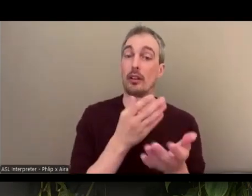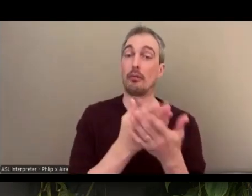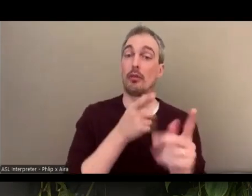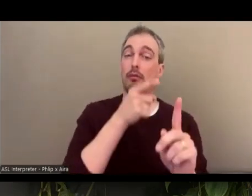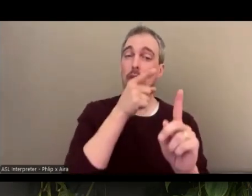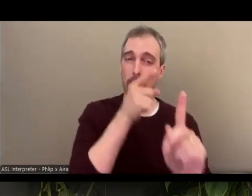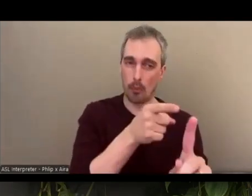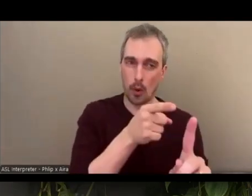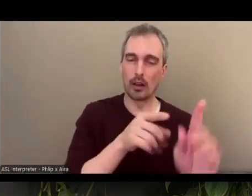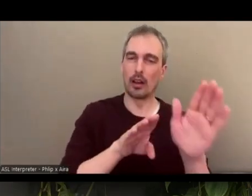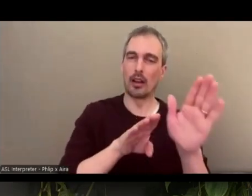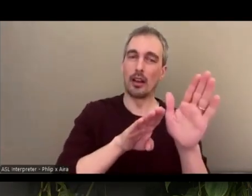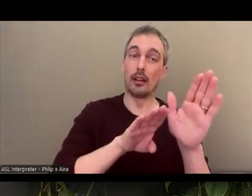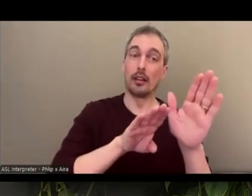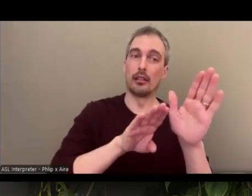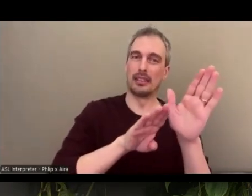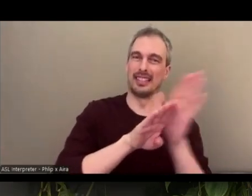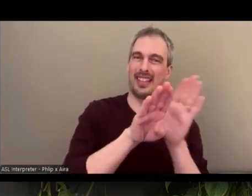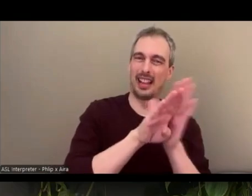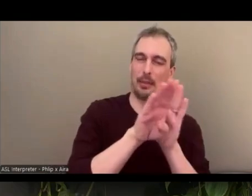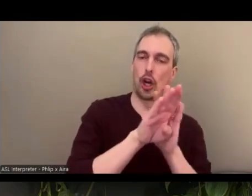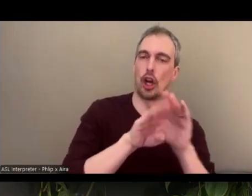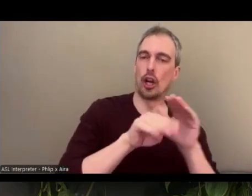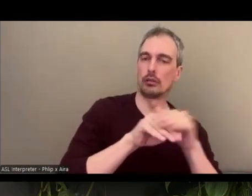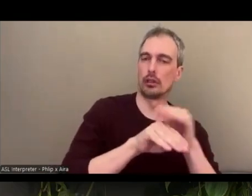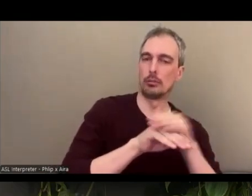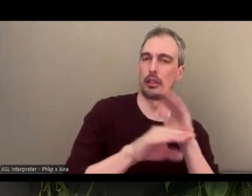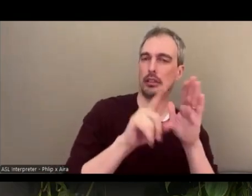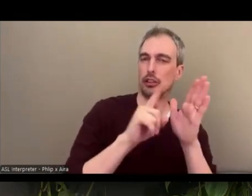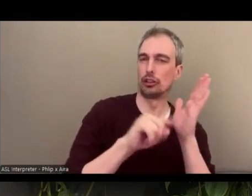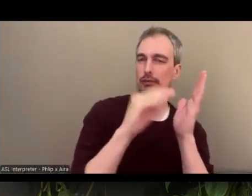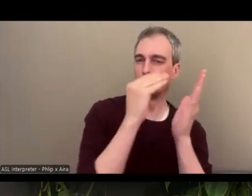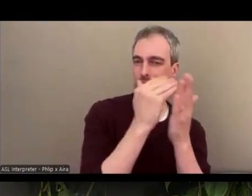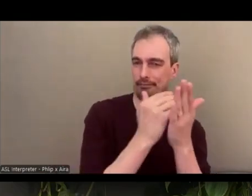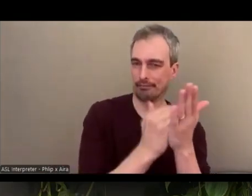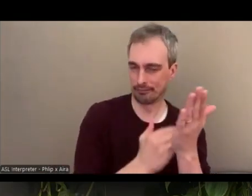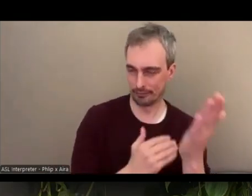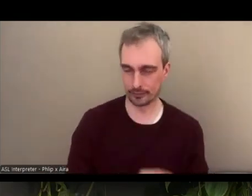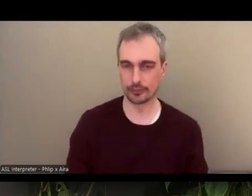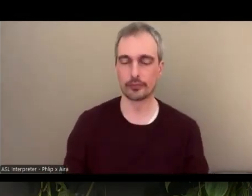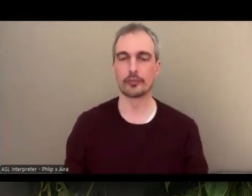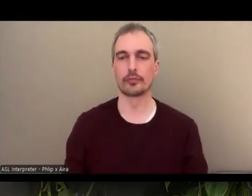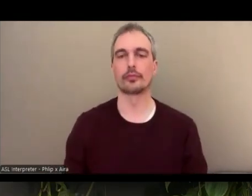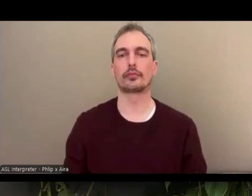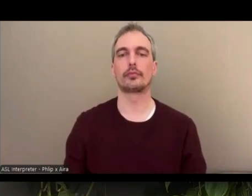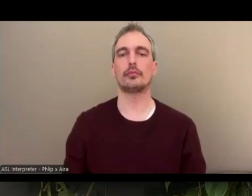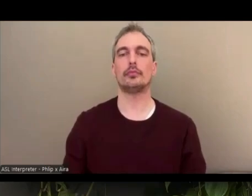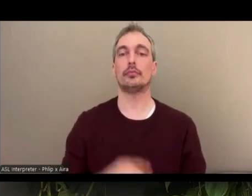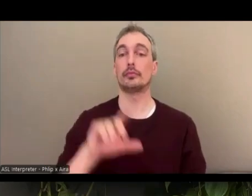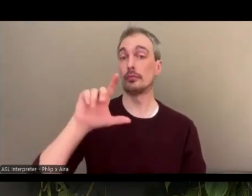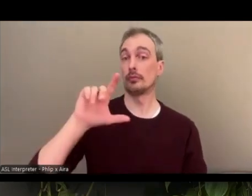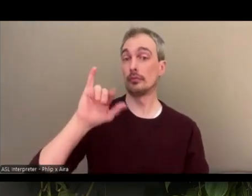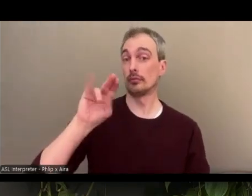So, I hope this isn't too much of a stretch. But you can think of linters as a kind of checklist of heuristics that are